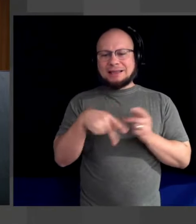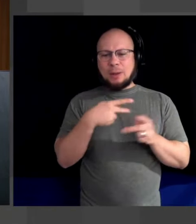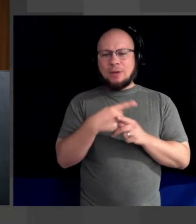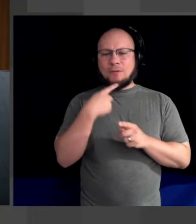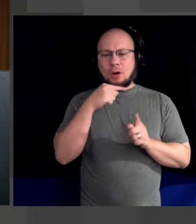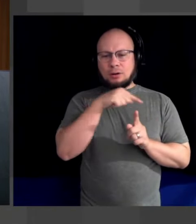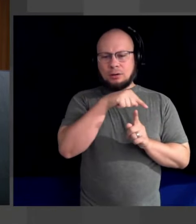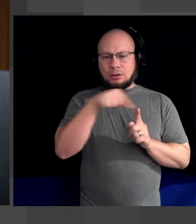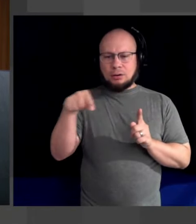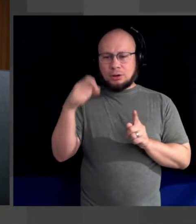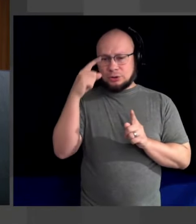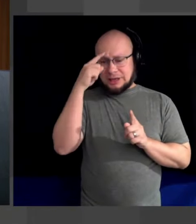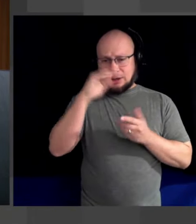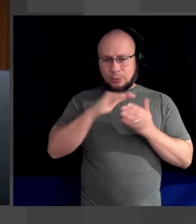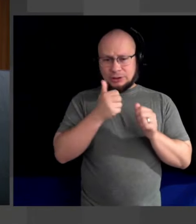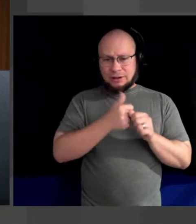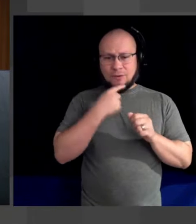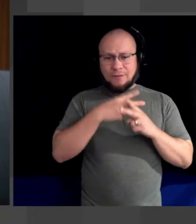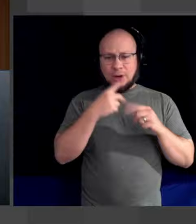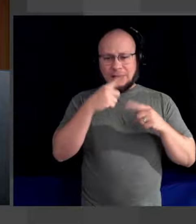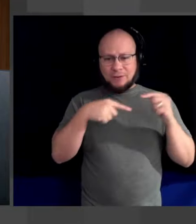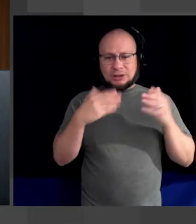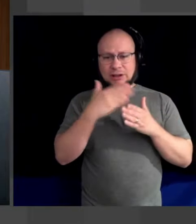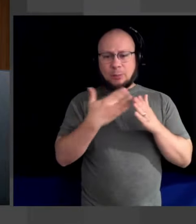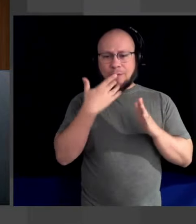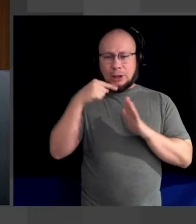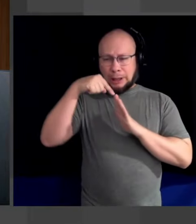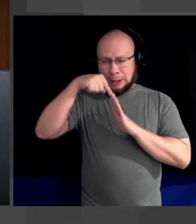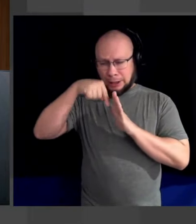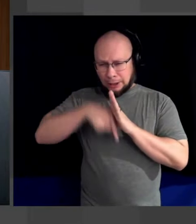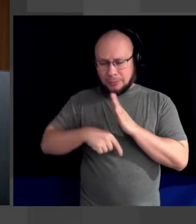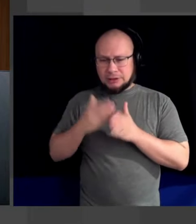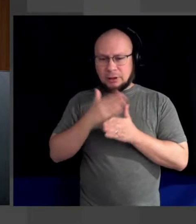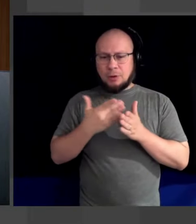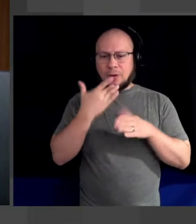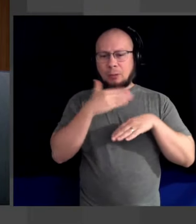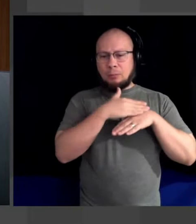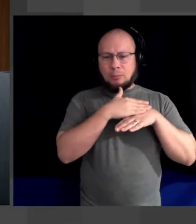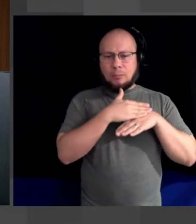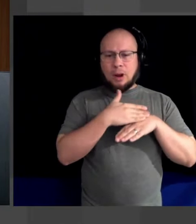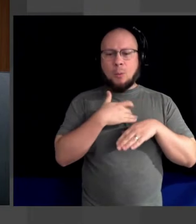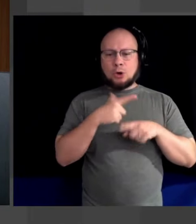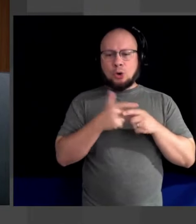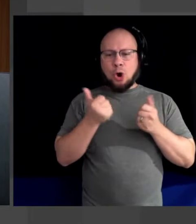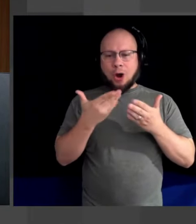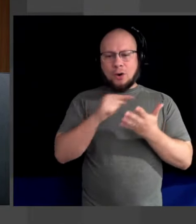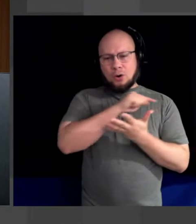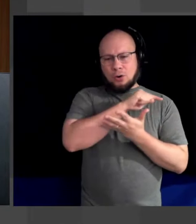EVERYONE. WE HAVE SUCH A HUGE COMMUNITY AND A DIVERSE COMMUNITY AND THAT